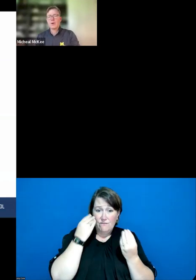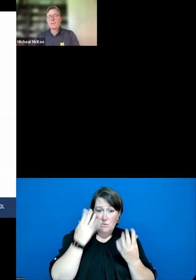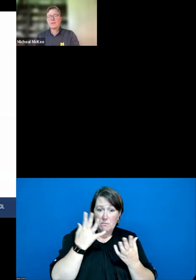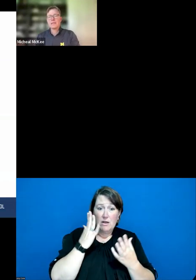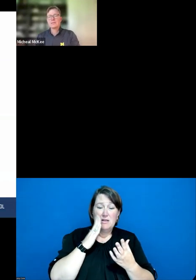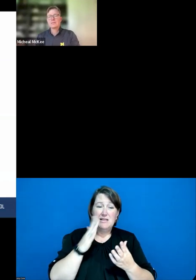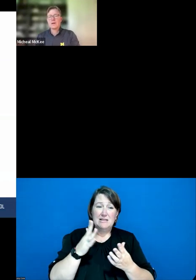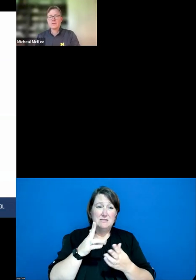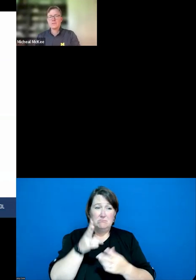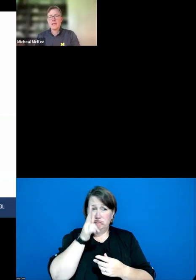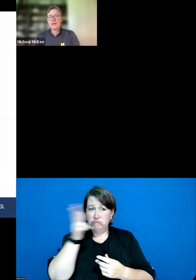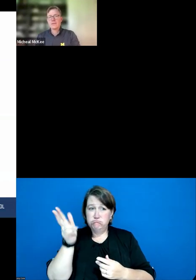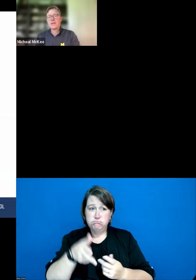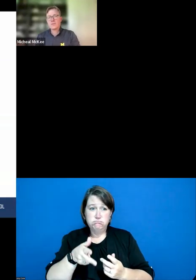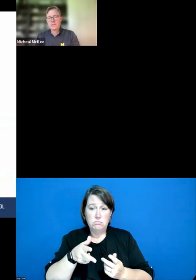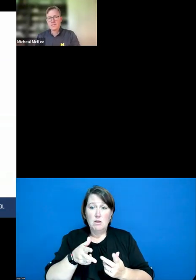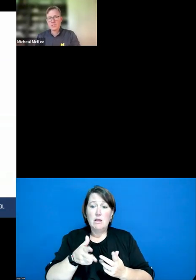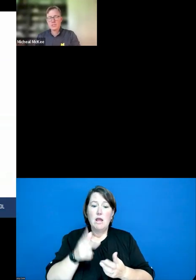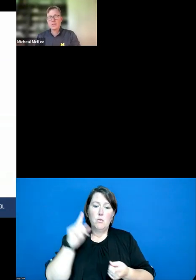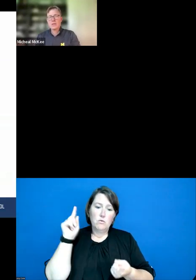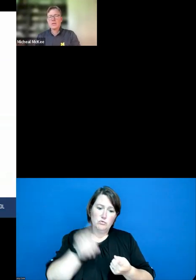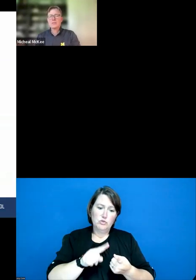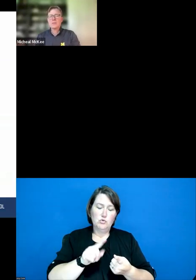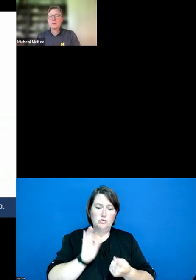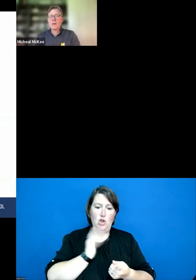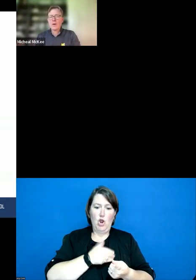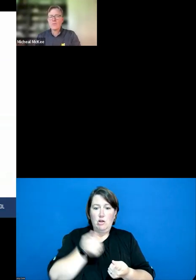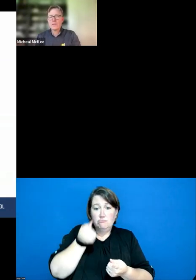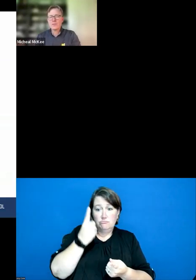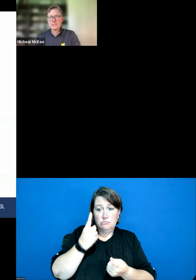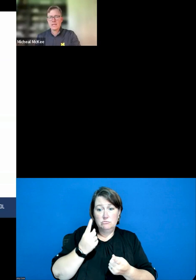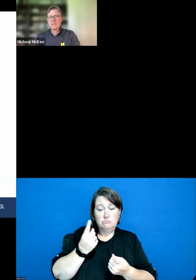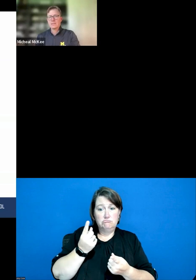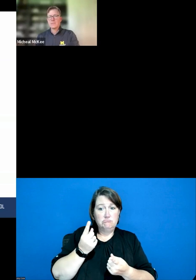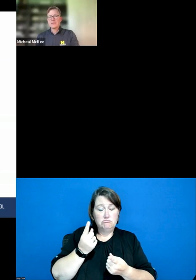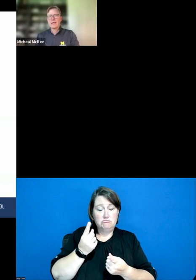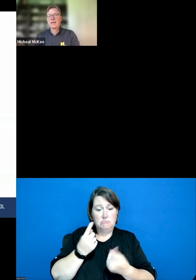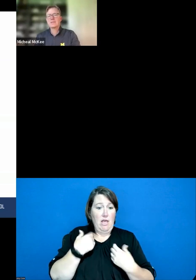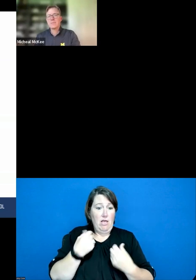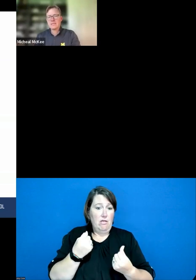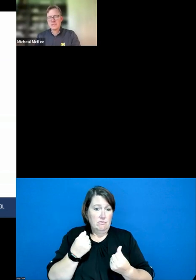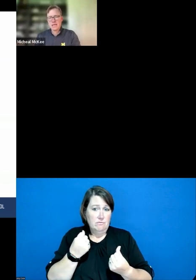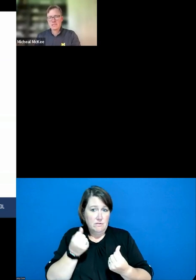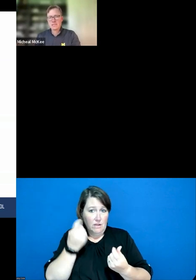our ability to understand these health conditions. So health literacy is something that has been assessed